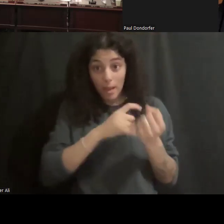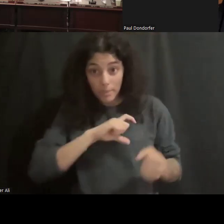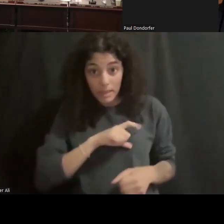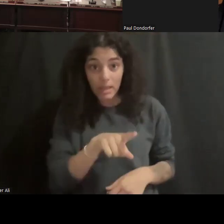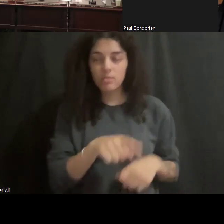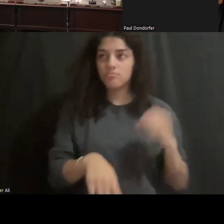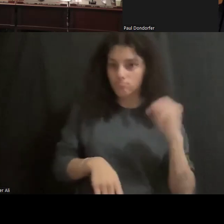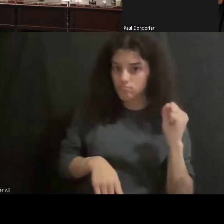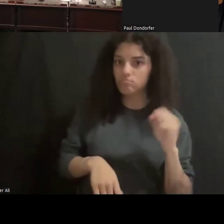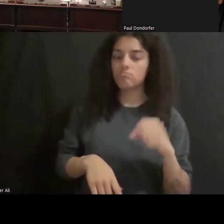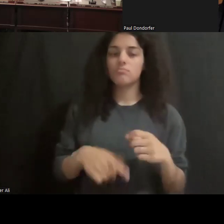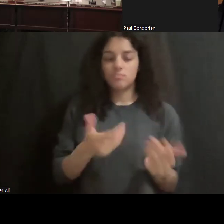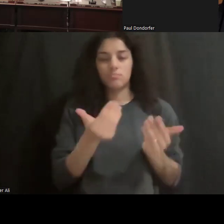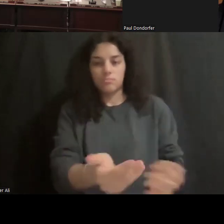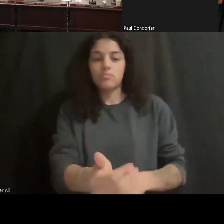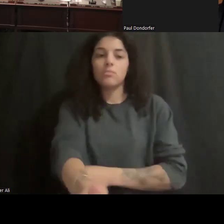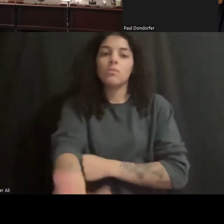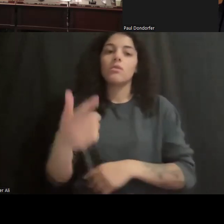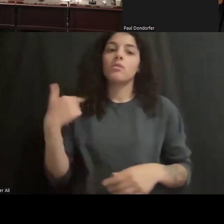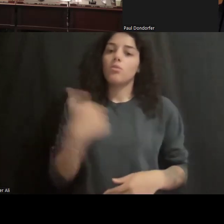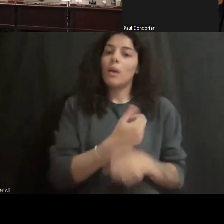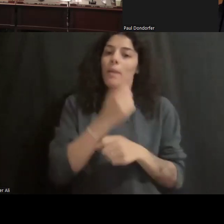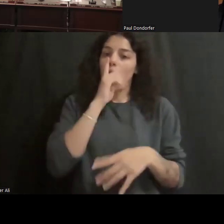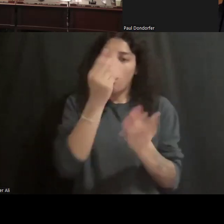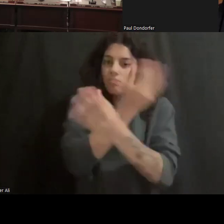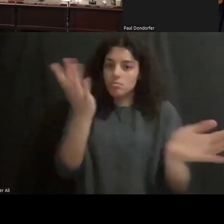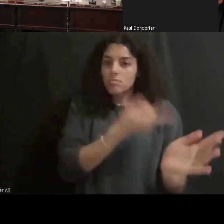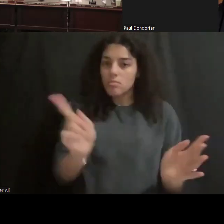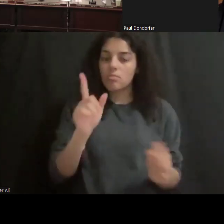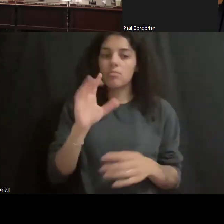send a clear message to criminals Monroe County is not open for business and if you try you will be